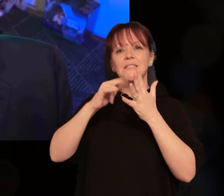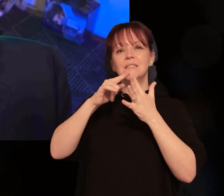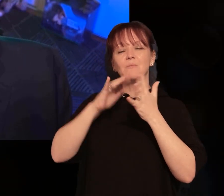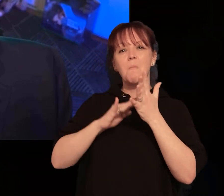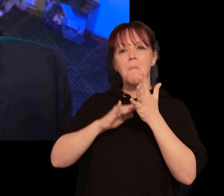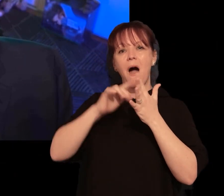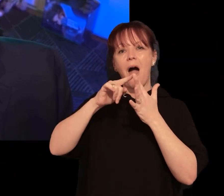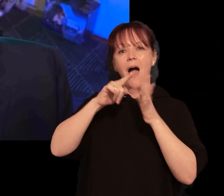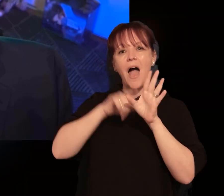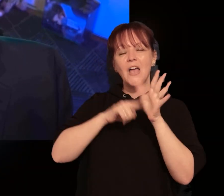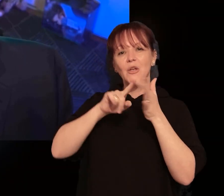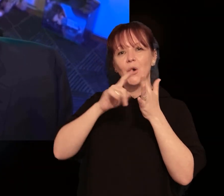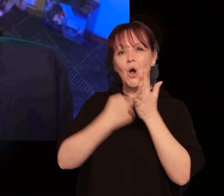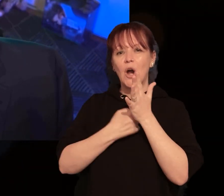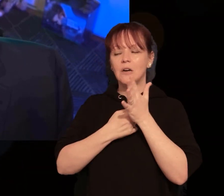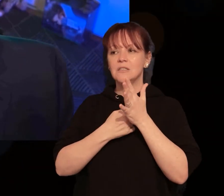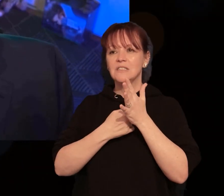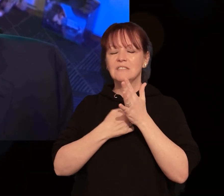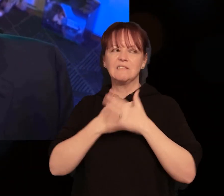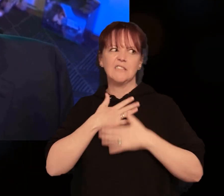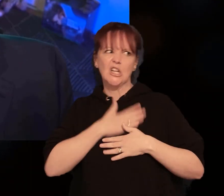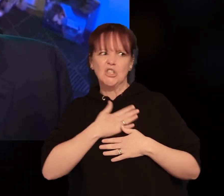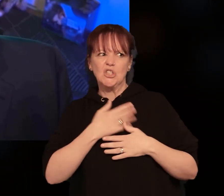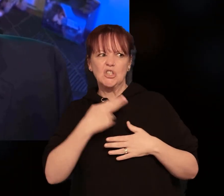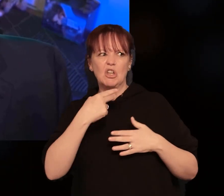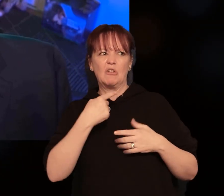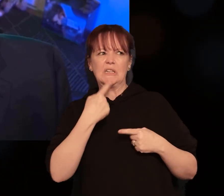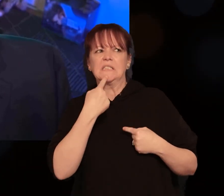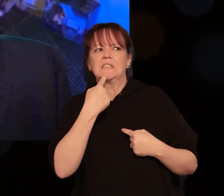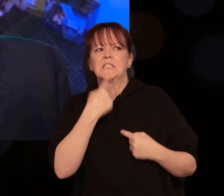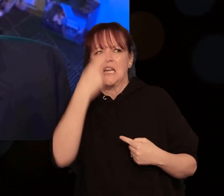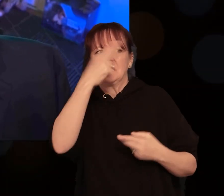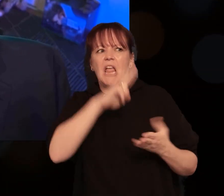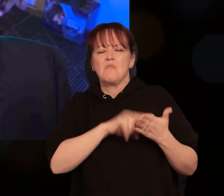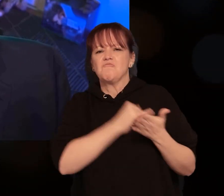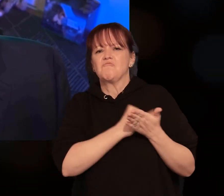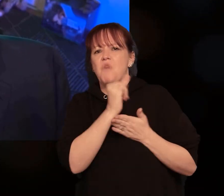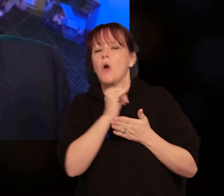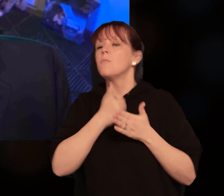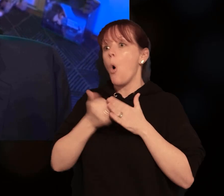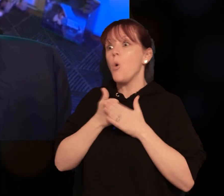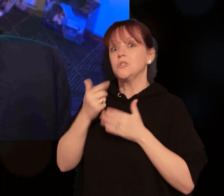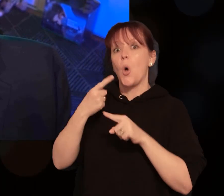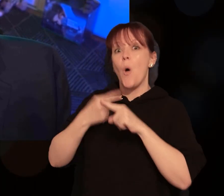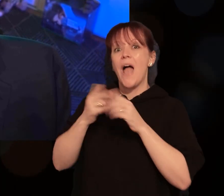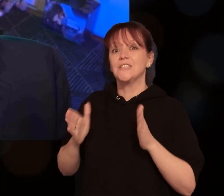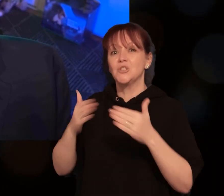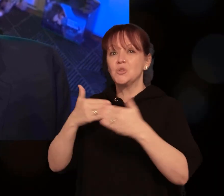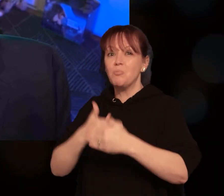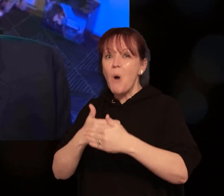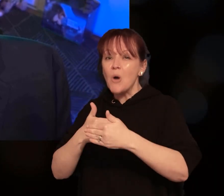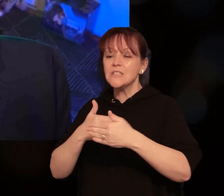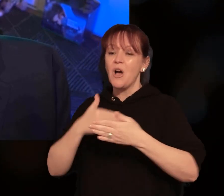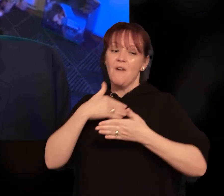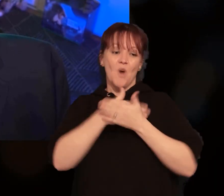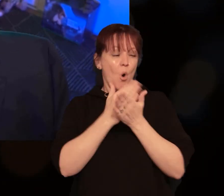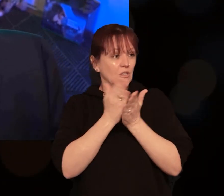I apologize for butchering your name, I'm so sorry. The reputation you have for openness, sharing and helping the rest of the industry, is thoroughly deserved.